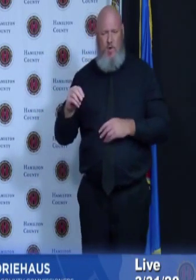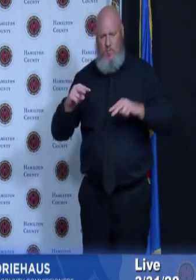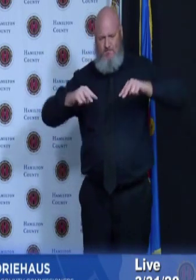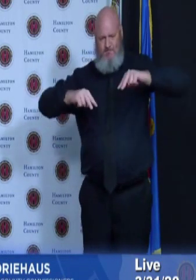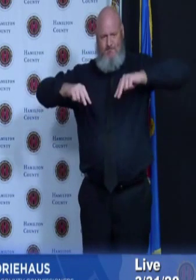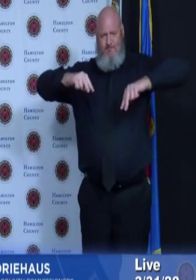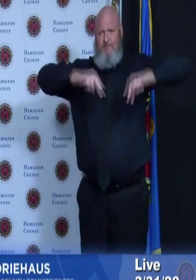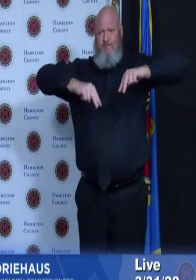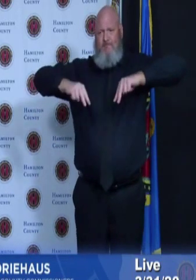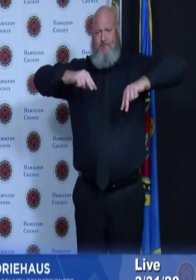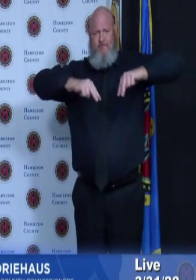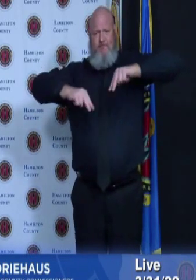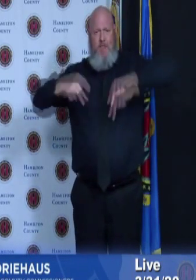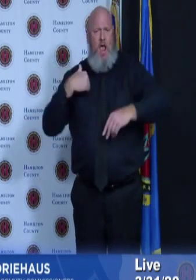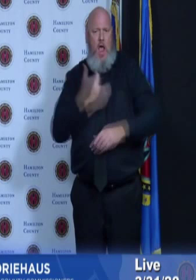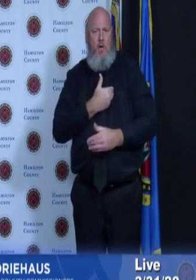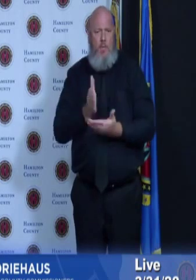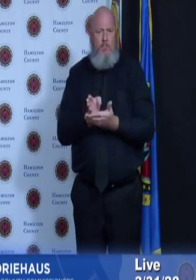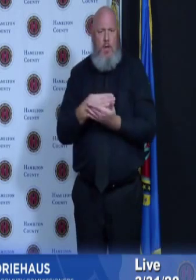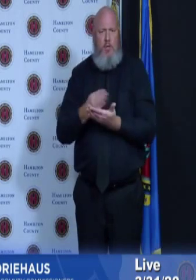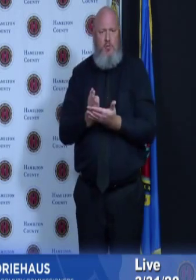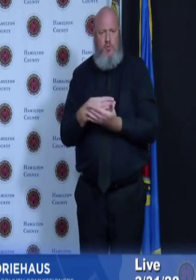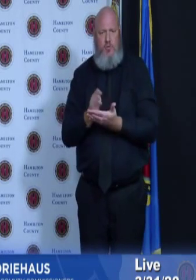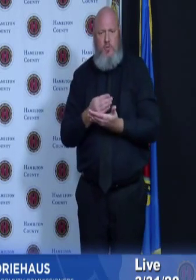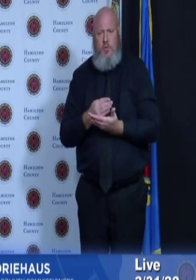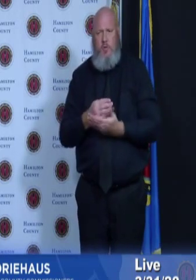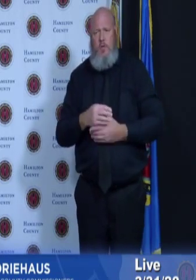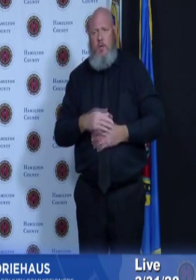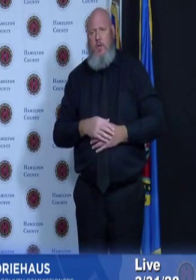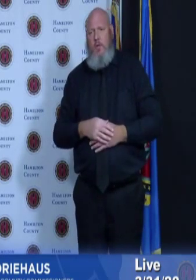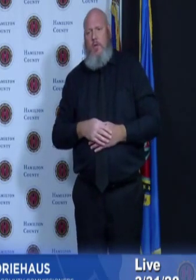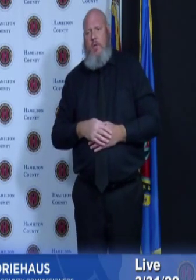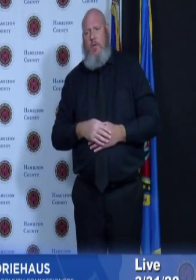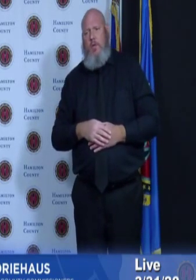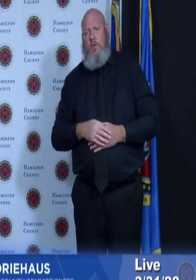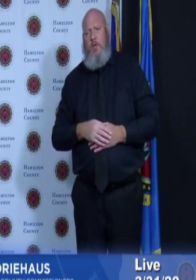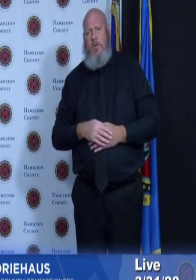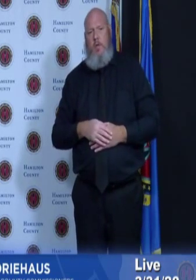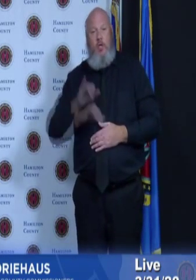strategies that work department to department you are correct in saying